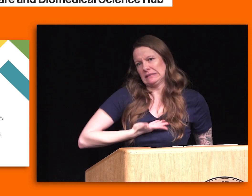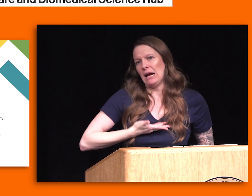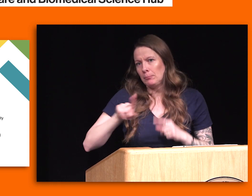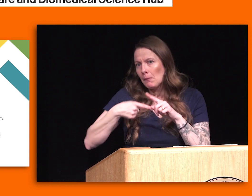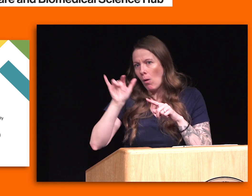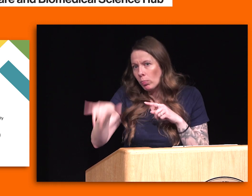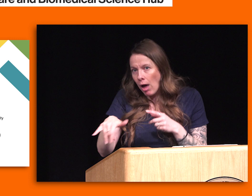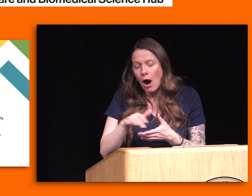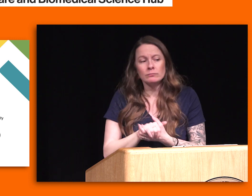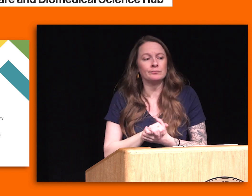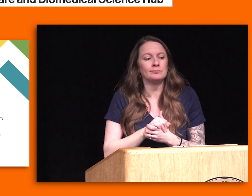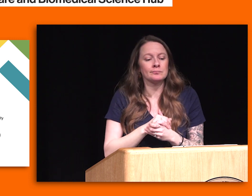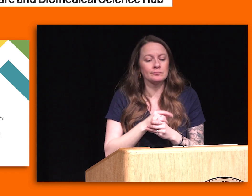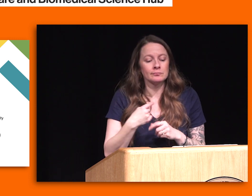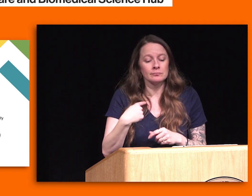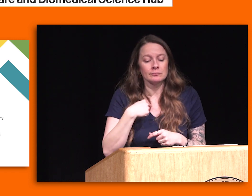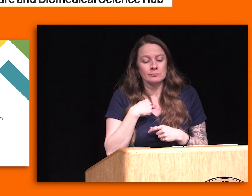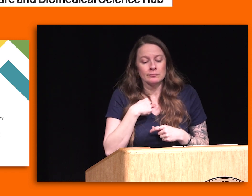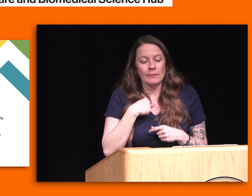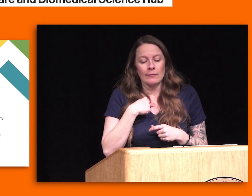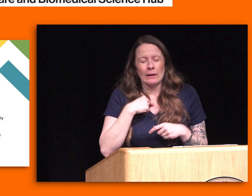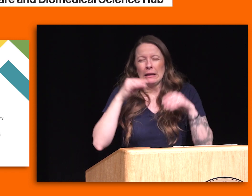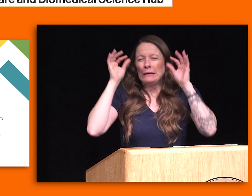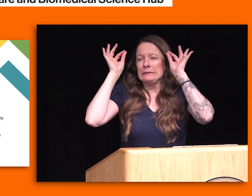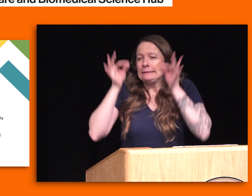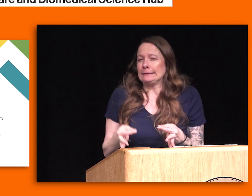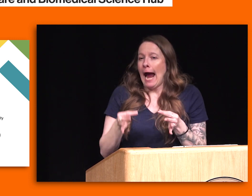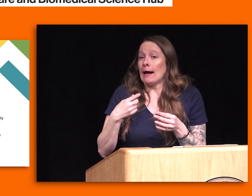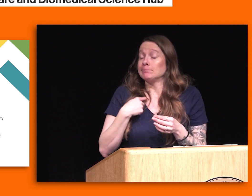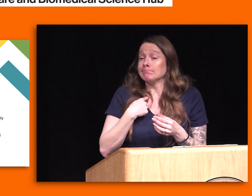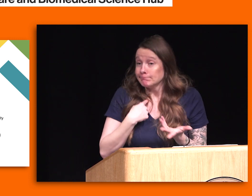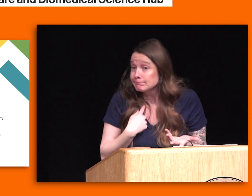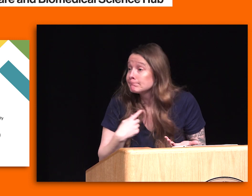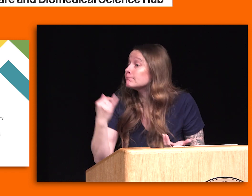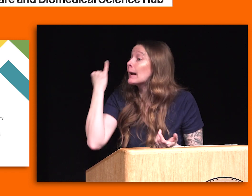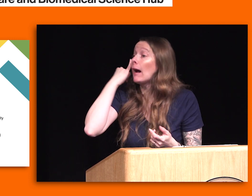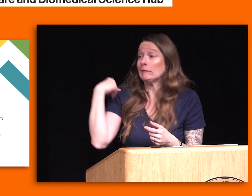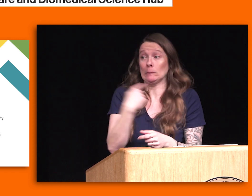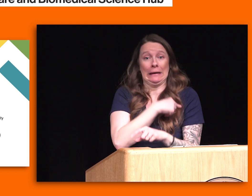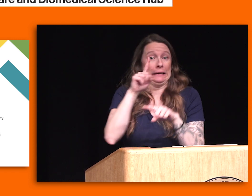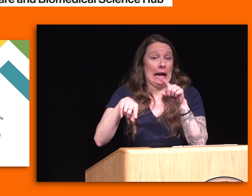So, many of us were upset about that process and upset about the full report being withheld.